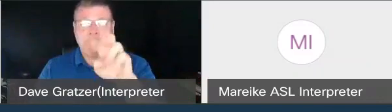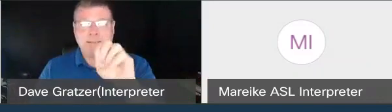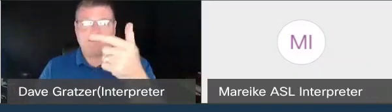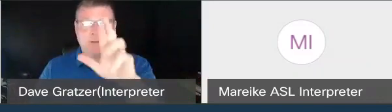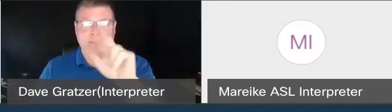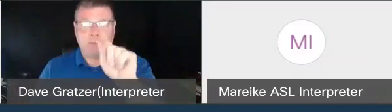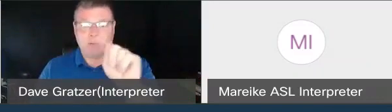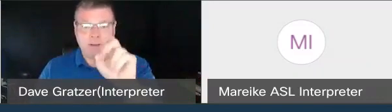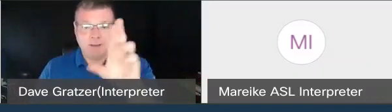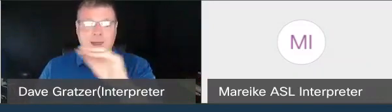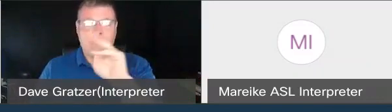and Mareike Larsen.